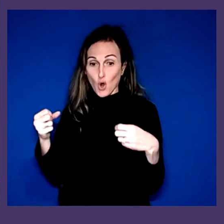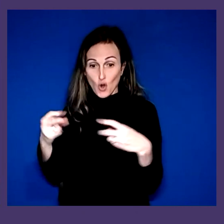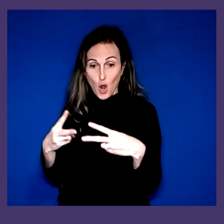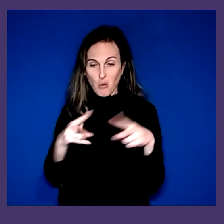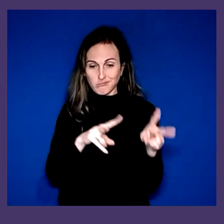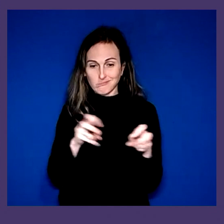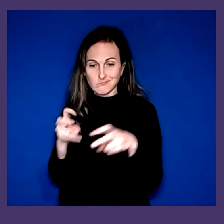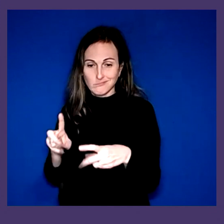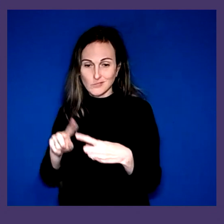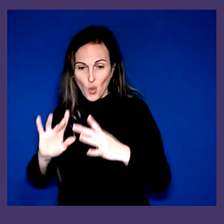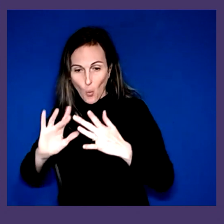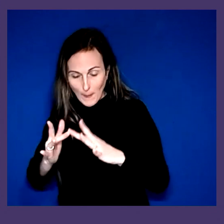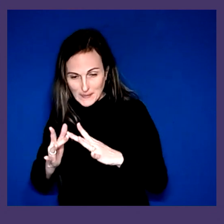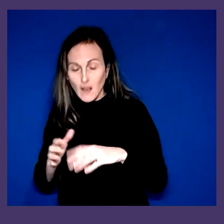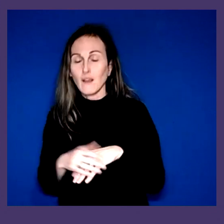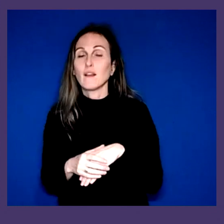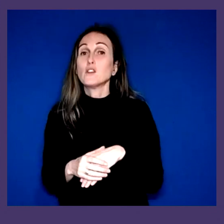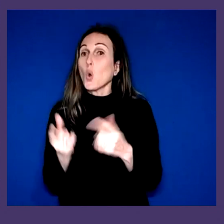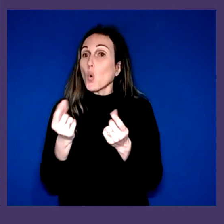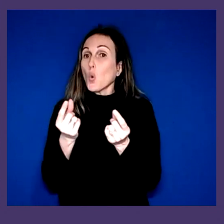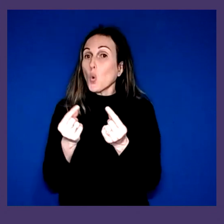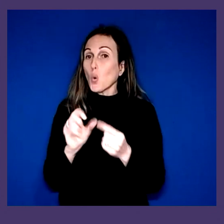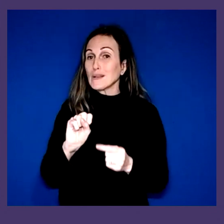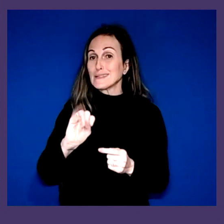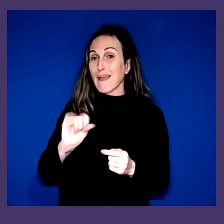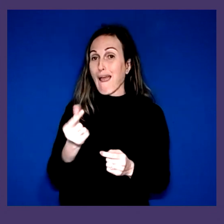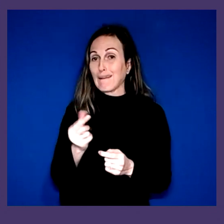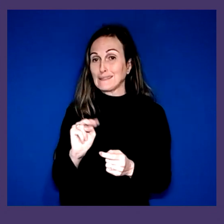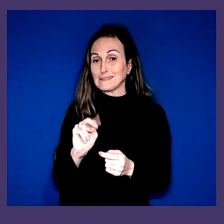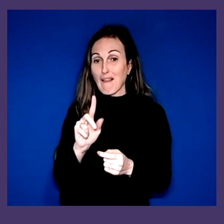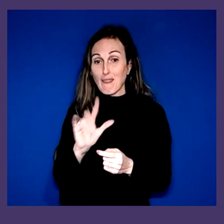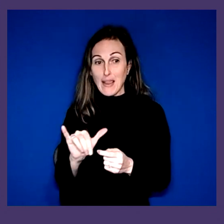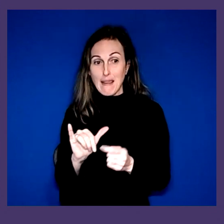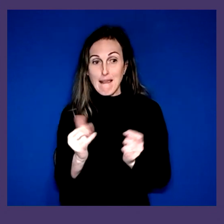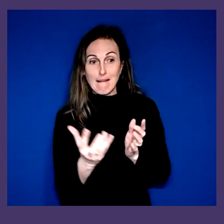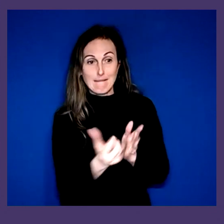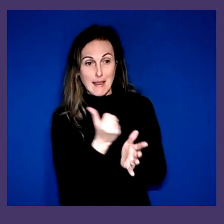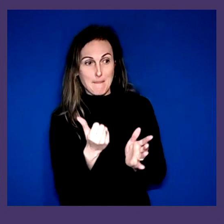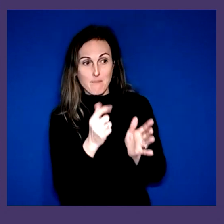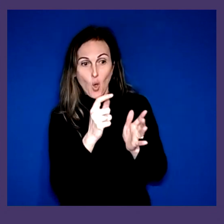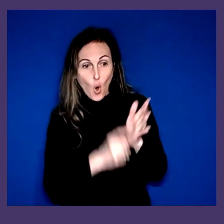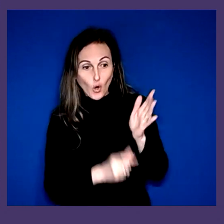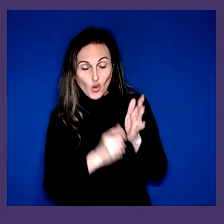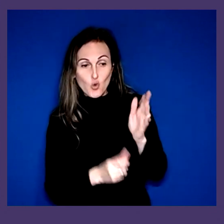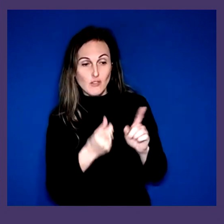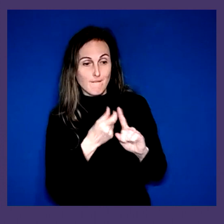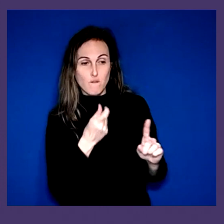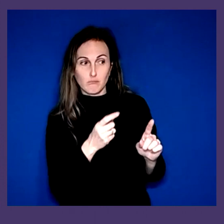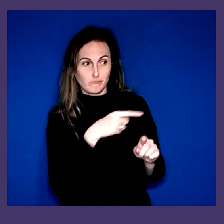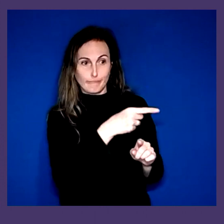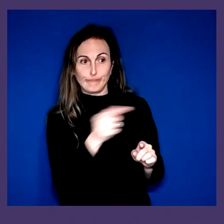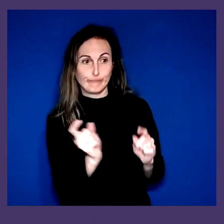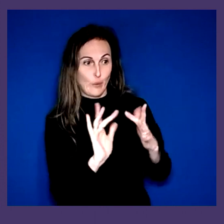fire it straight to the home studio of highly qualified deaf translators. They're real people, not avatars.